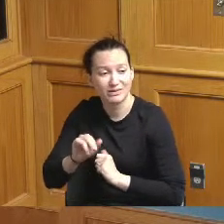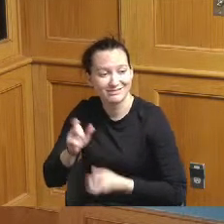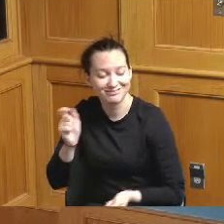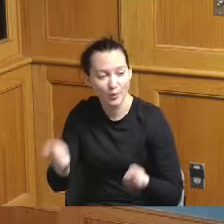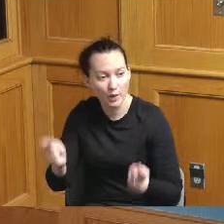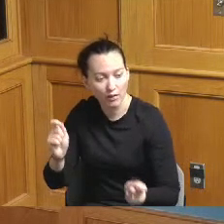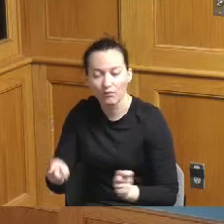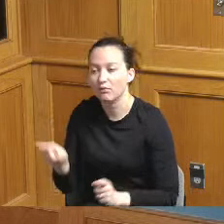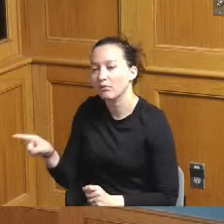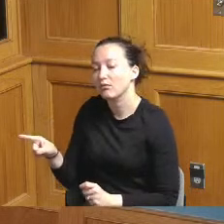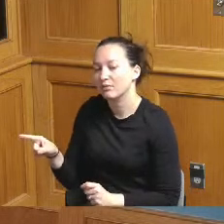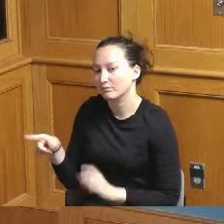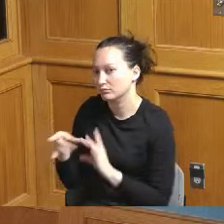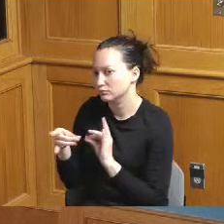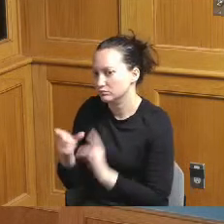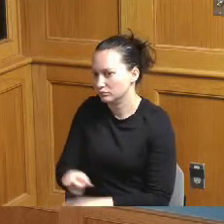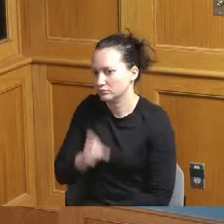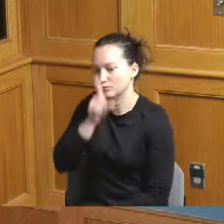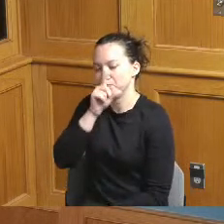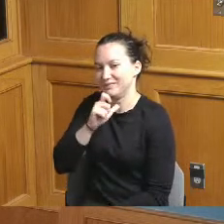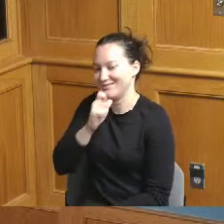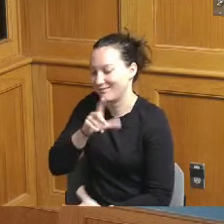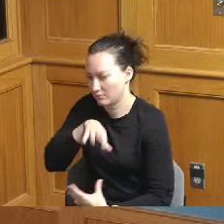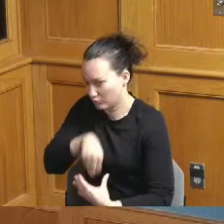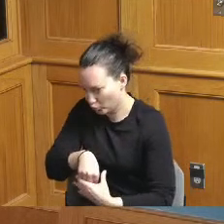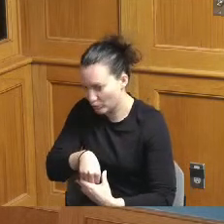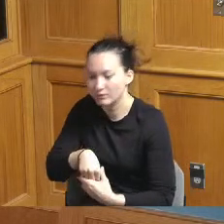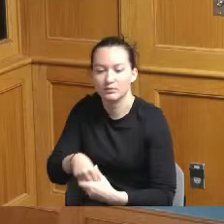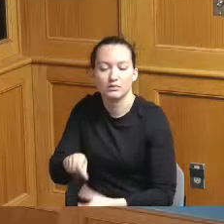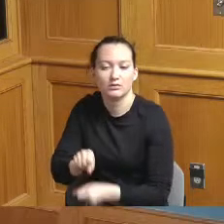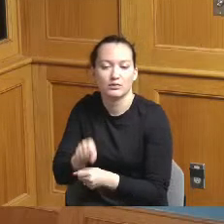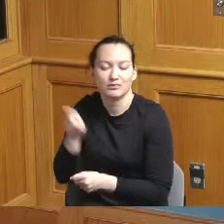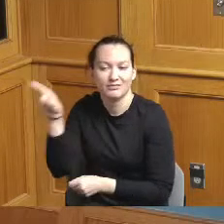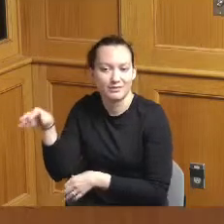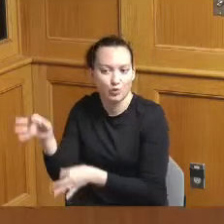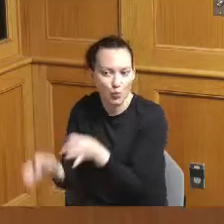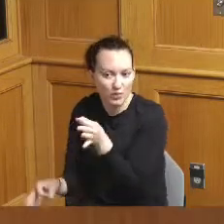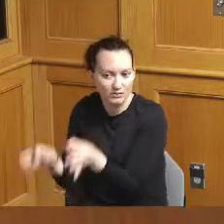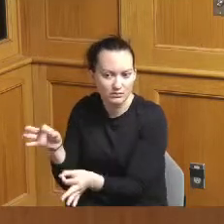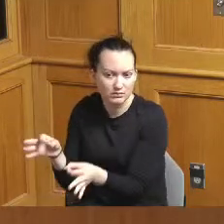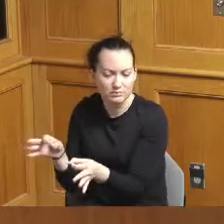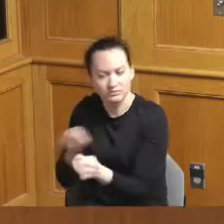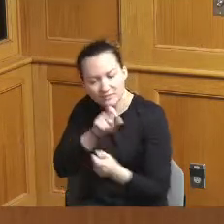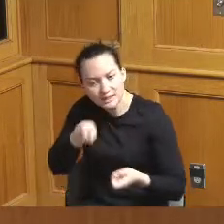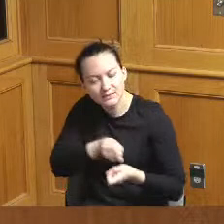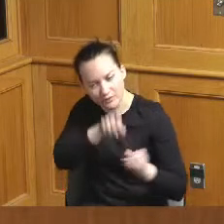as Mr Weichel indicated did not include employees over the court it was it was very targeted at the